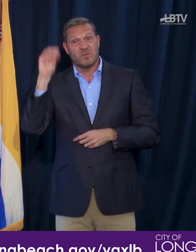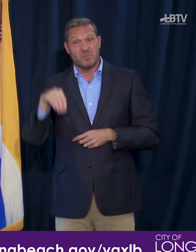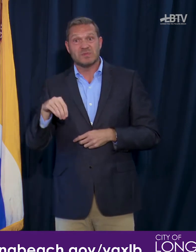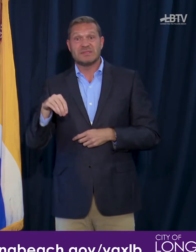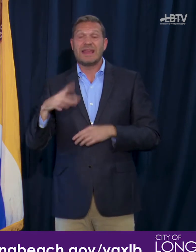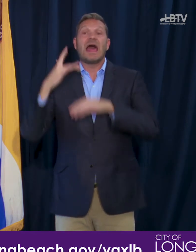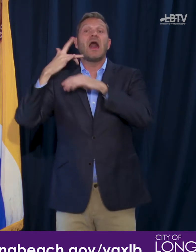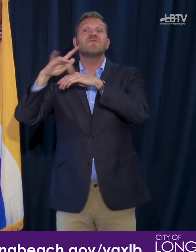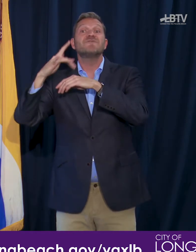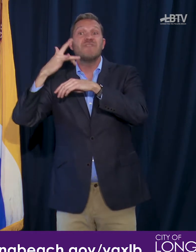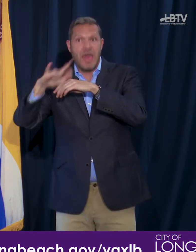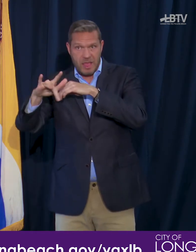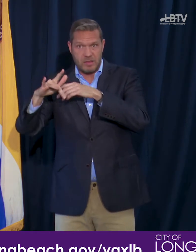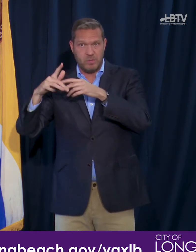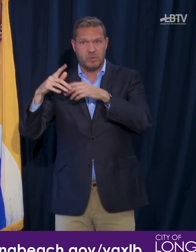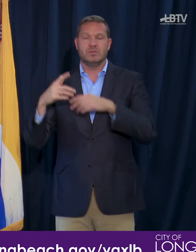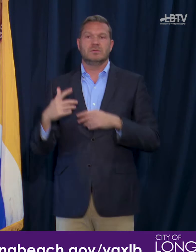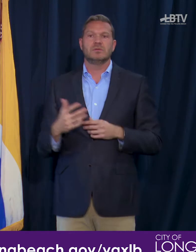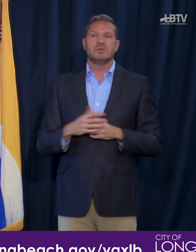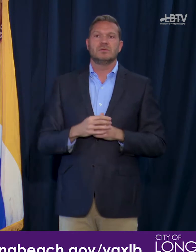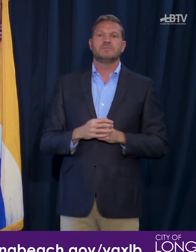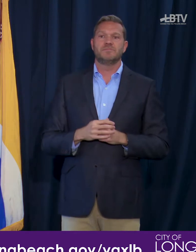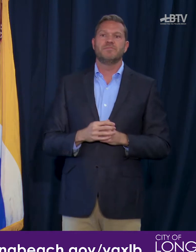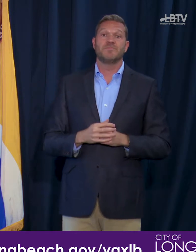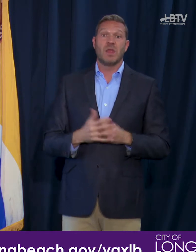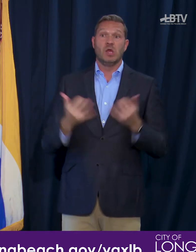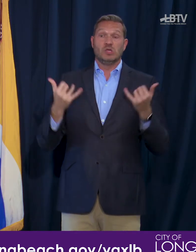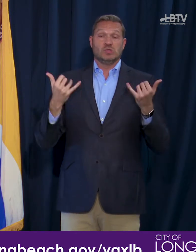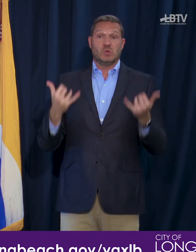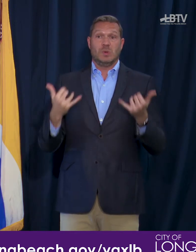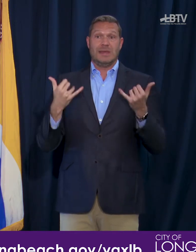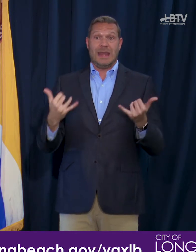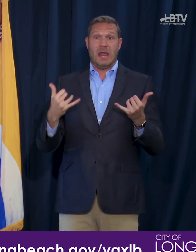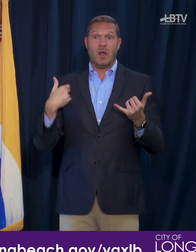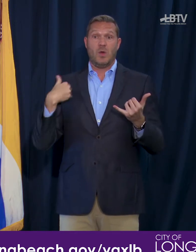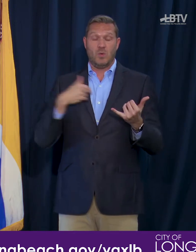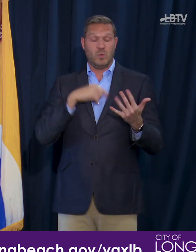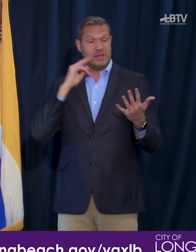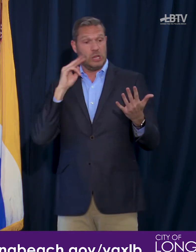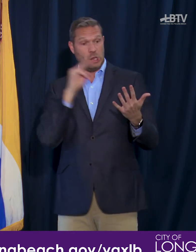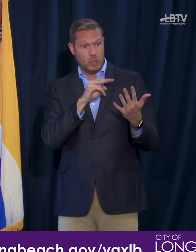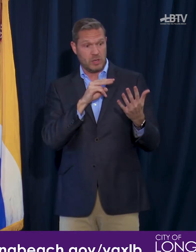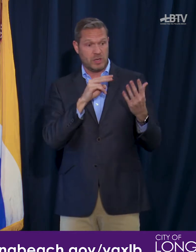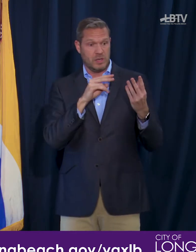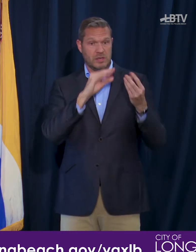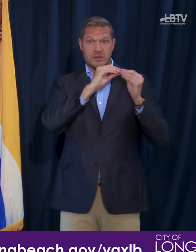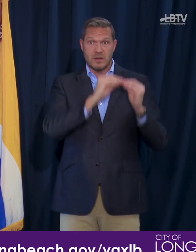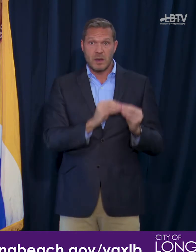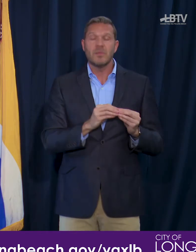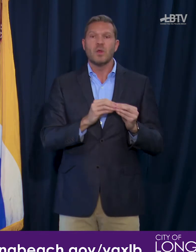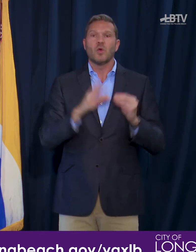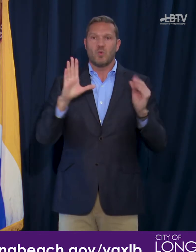So today we'll issue the revised health order lifting the restrictions based on these data and the projections for ICU capacity.